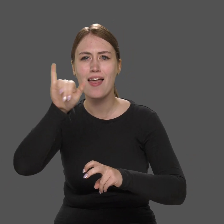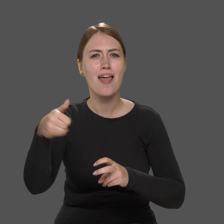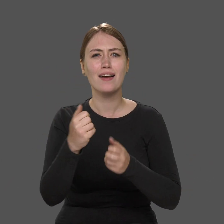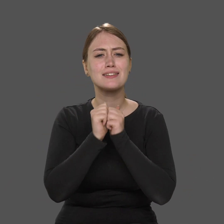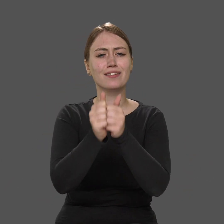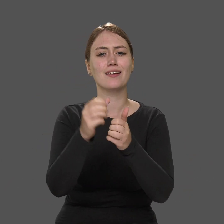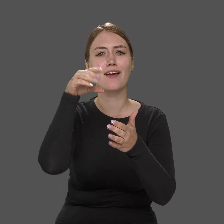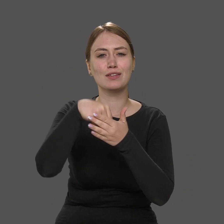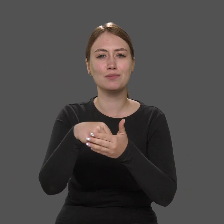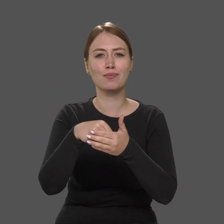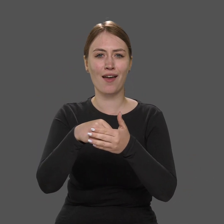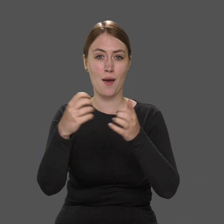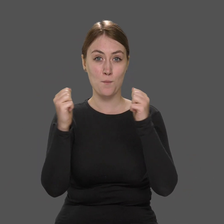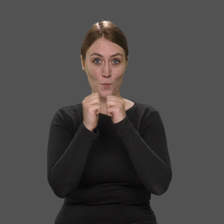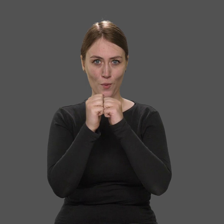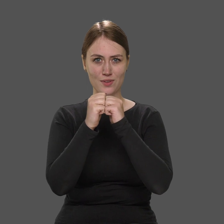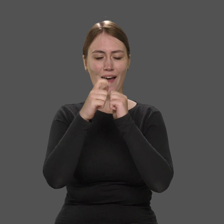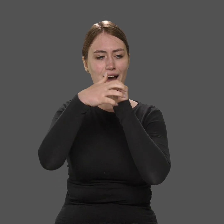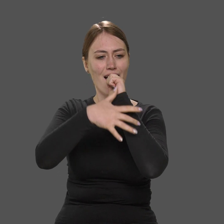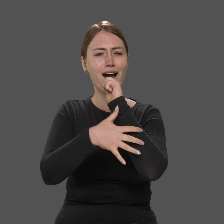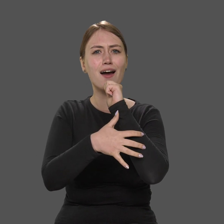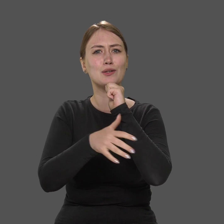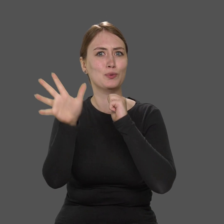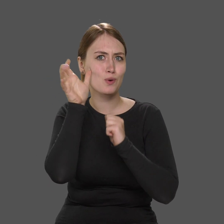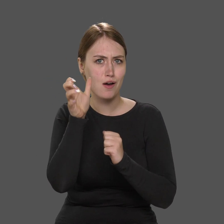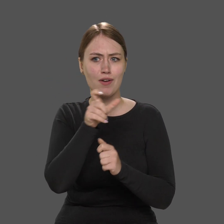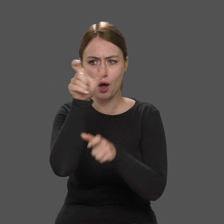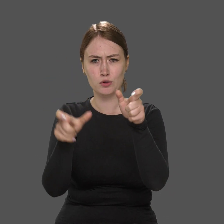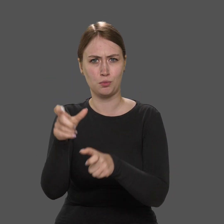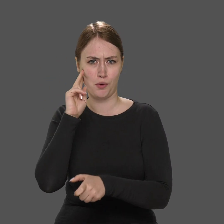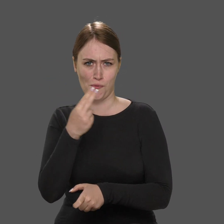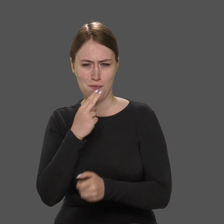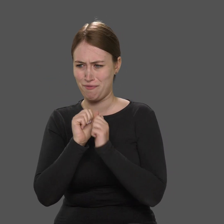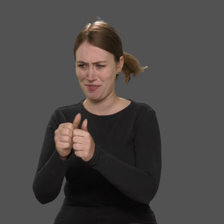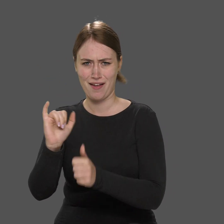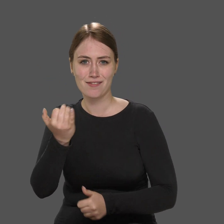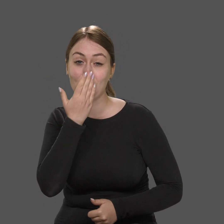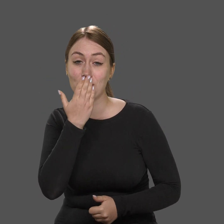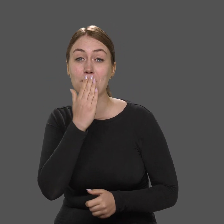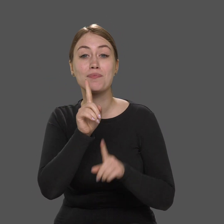the function of the auditory cortex in deaf individuals.